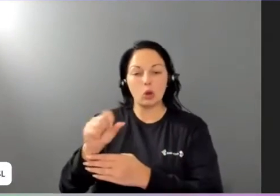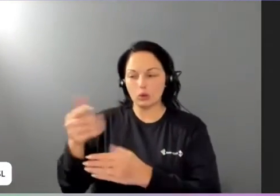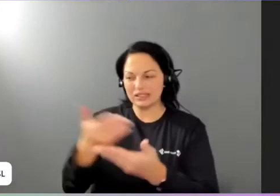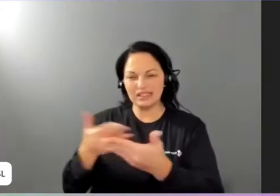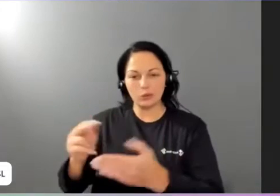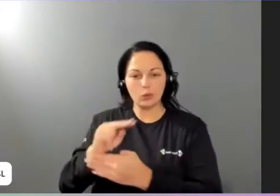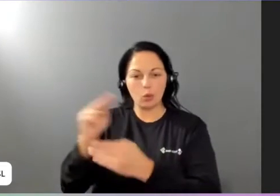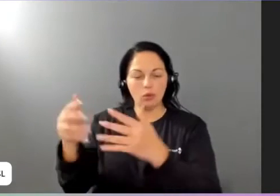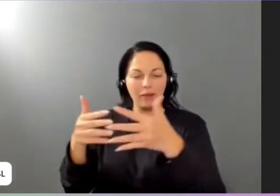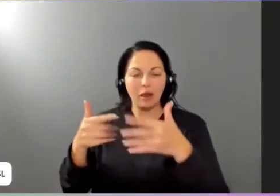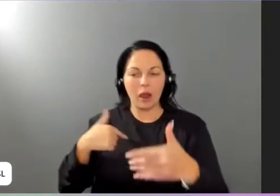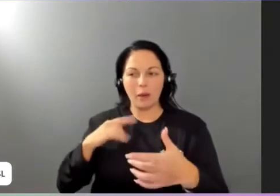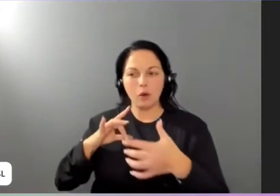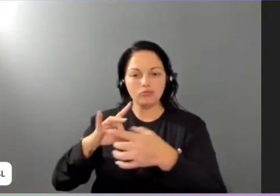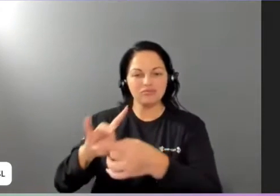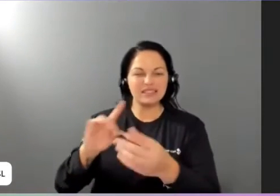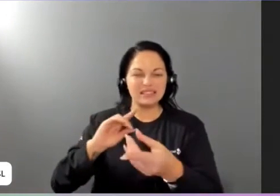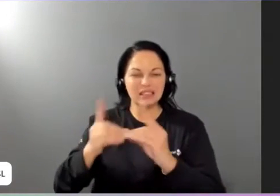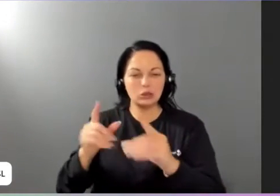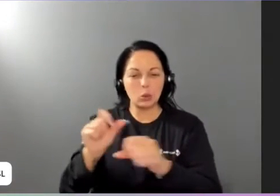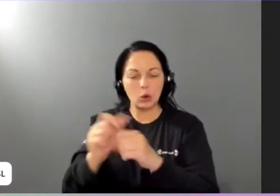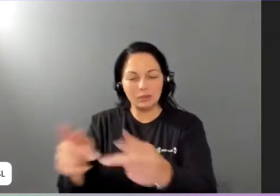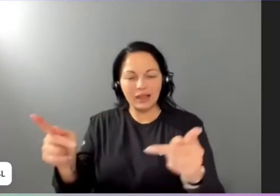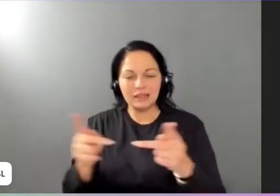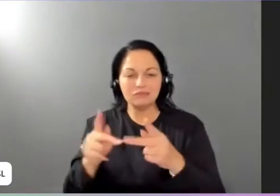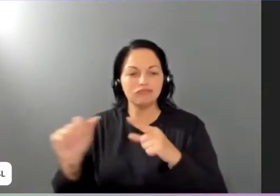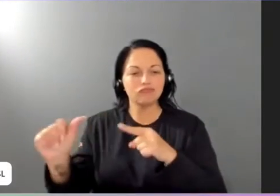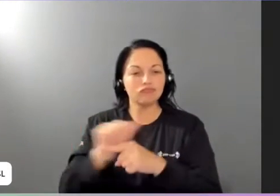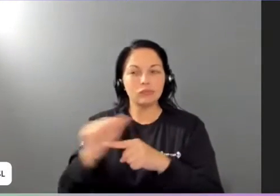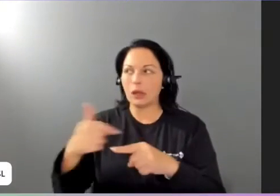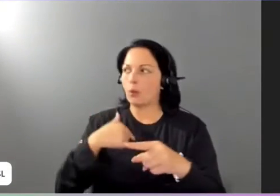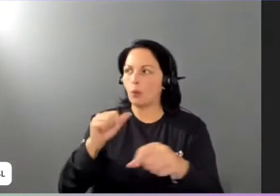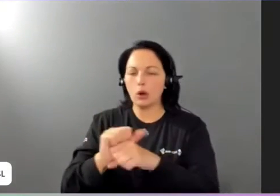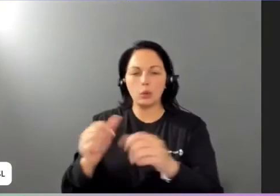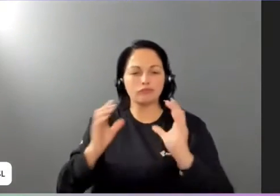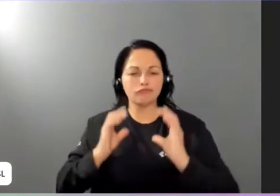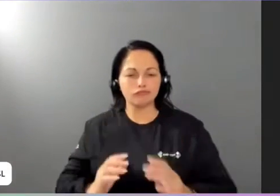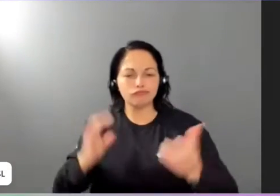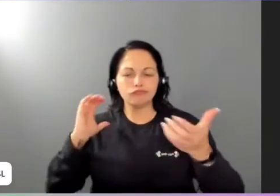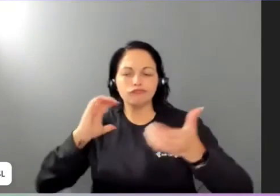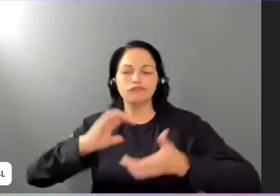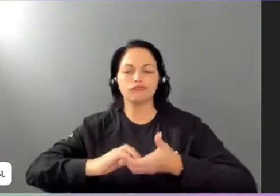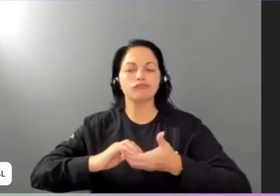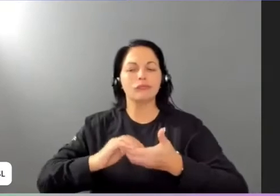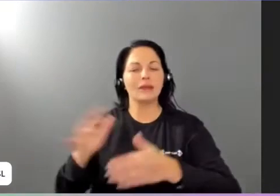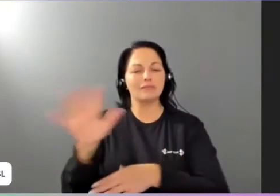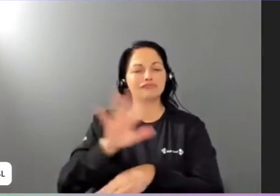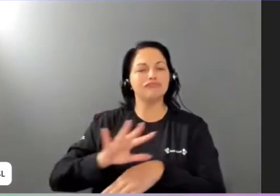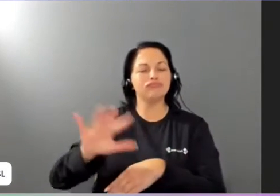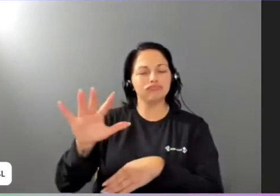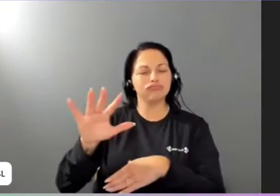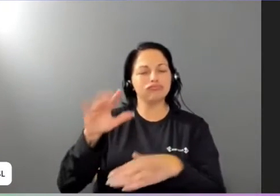Thurston, I am the accessible digital transformation lead at a TOS in north America in our digital workplace, and